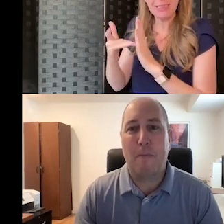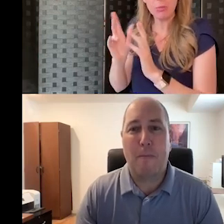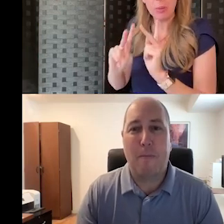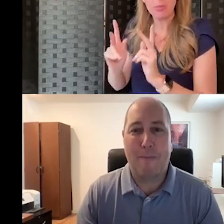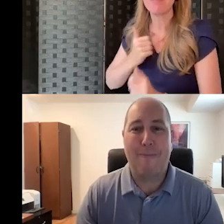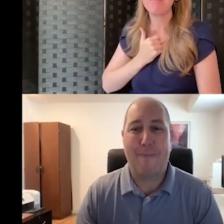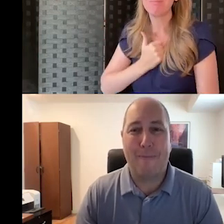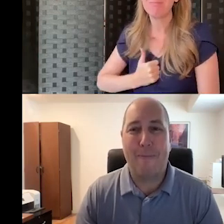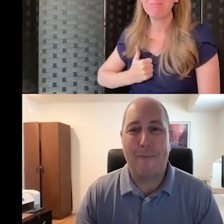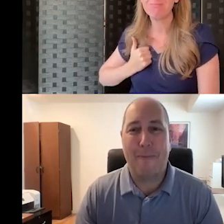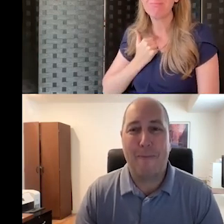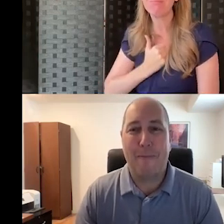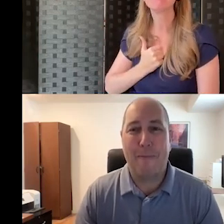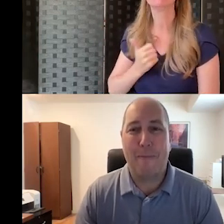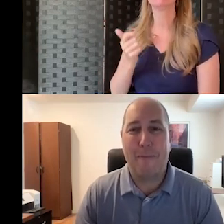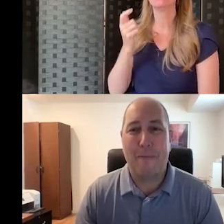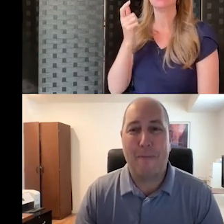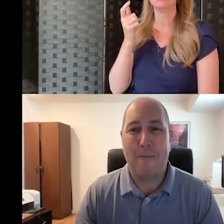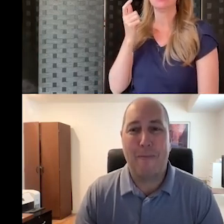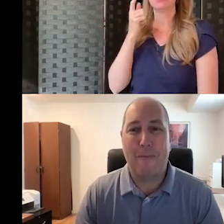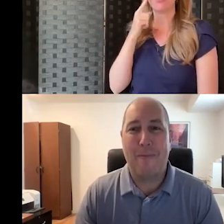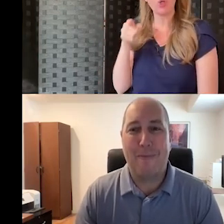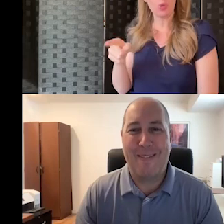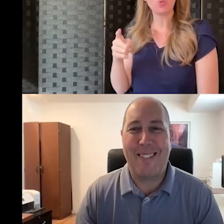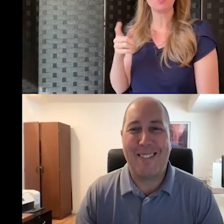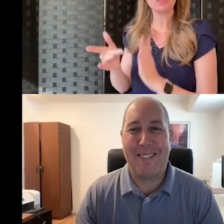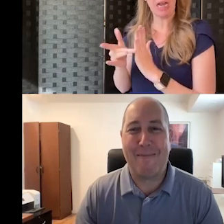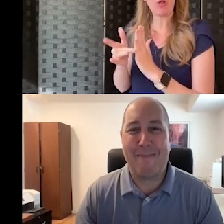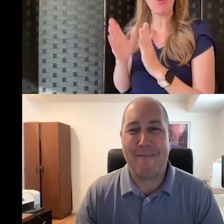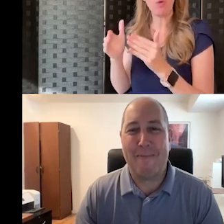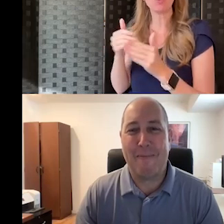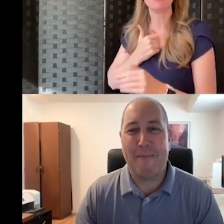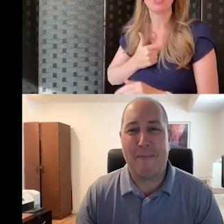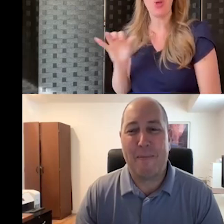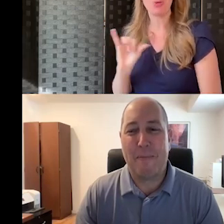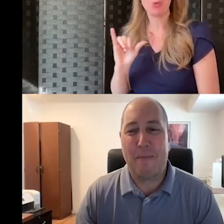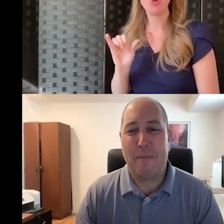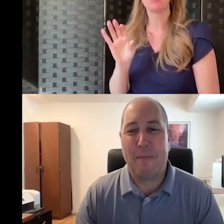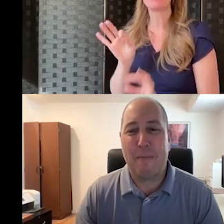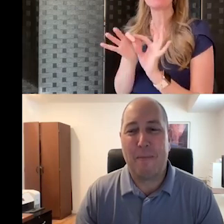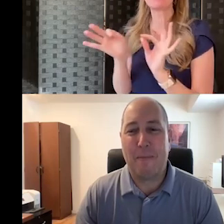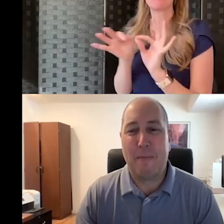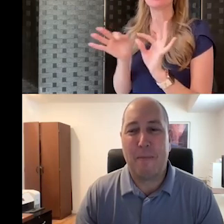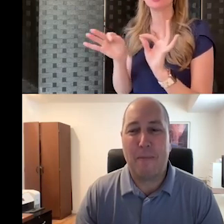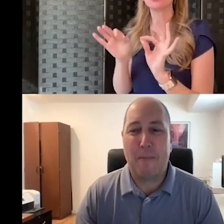sorry. For those of you who are technical, also, I am sorry. The caption element is basically the